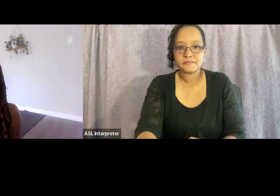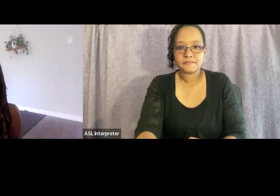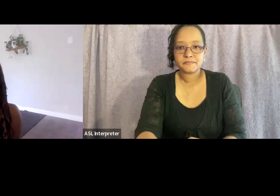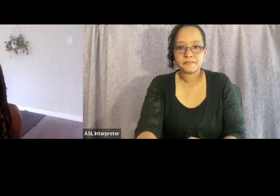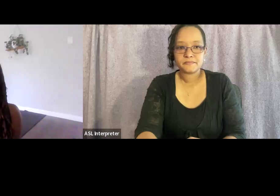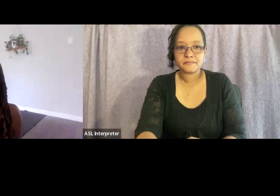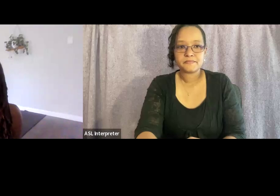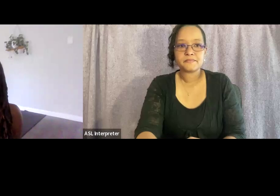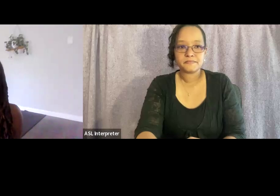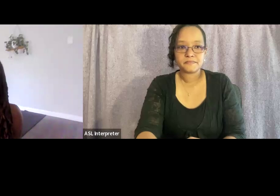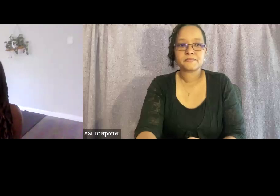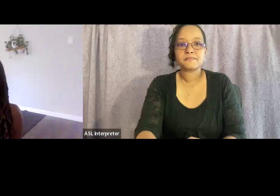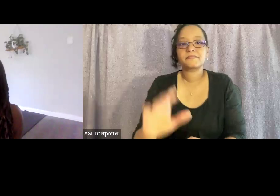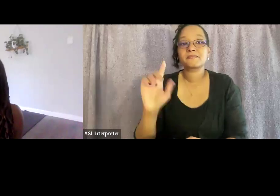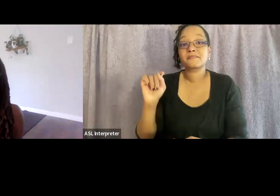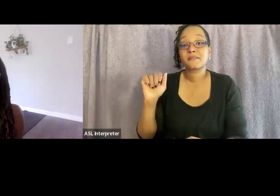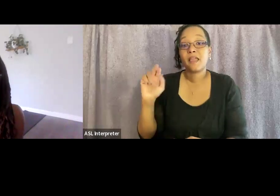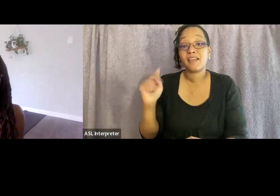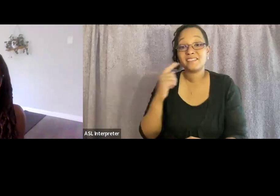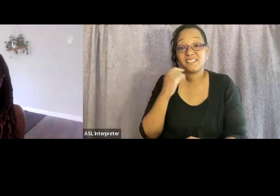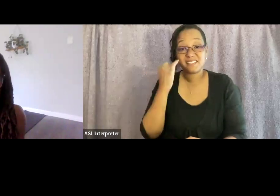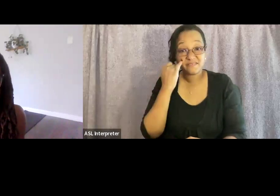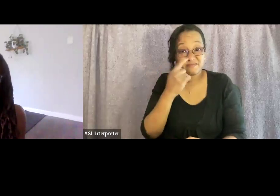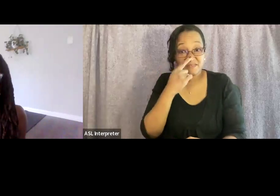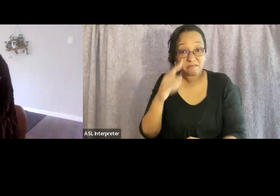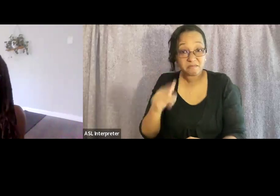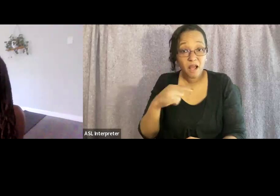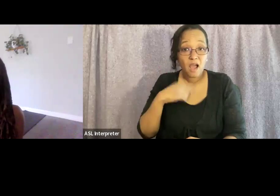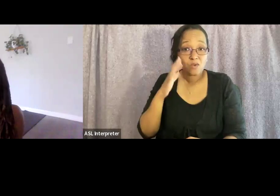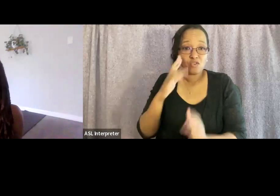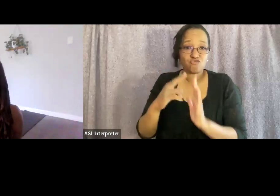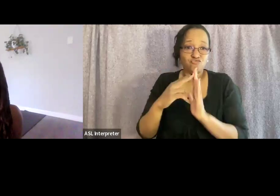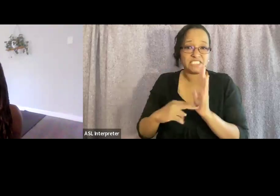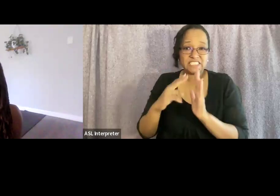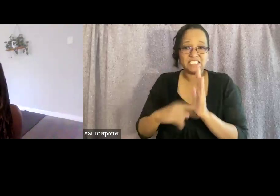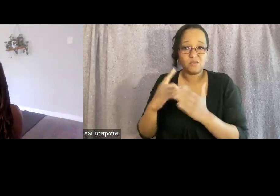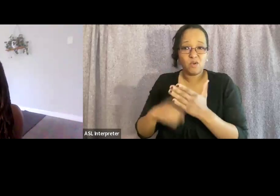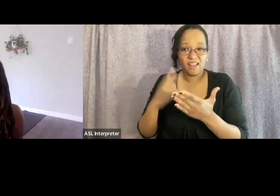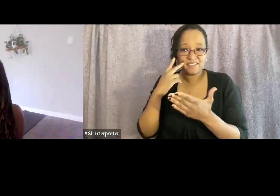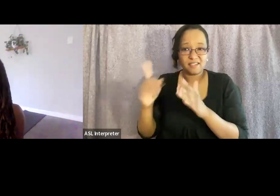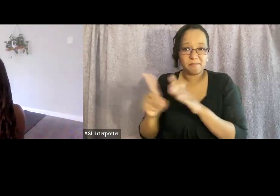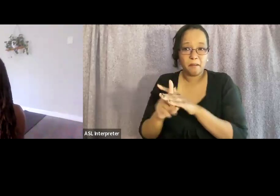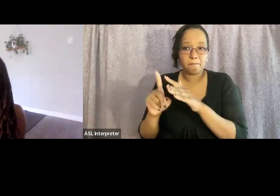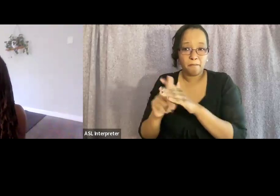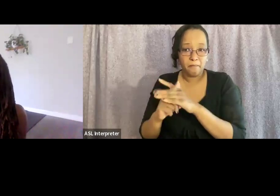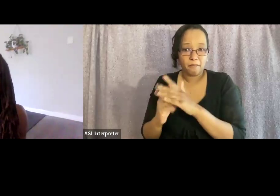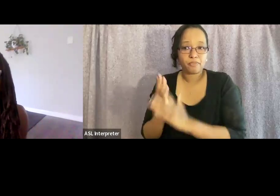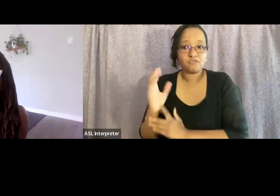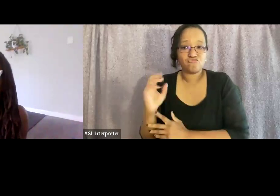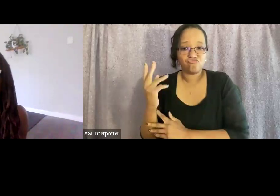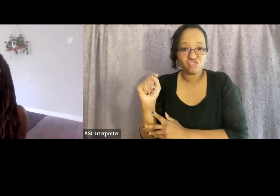And if it's okay, I'll read things are -- as they're coming into the chat.